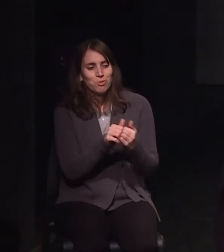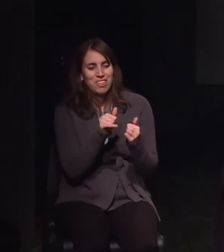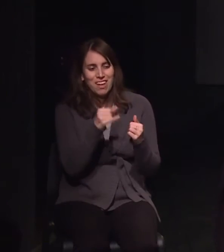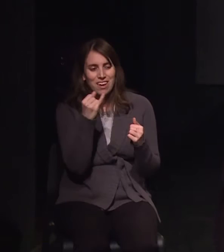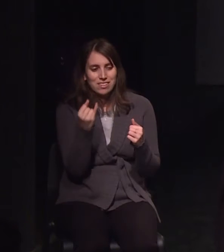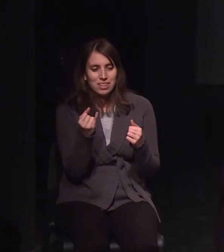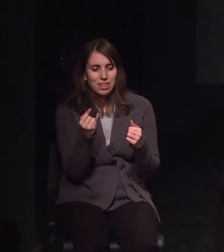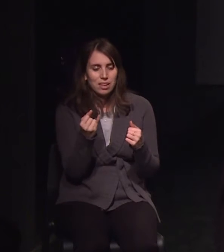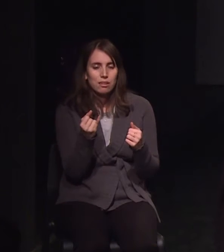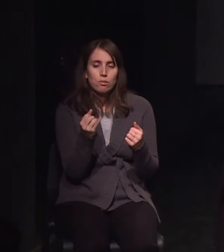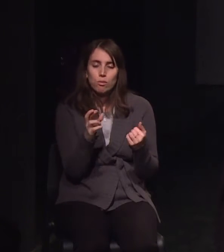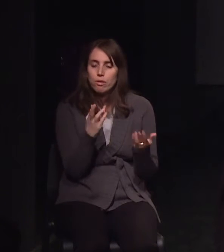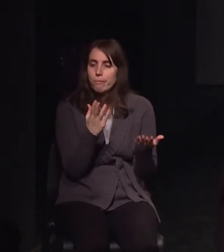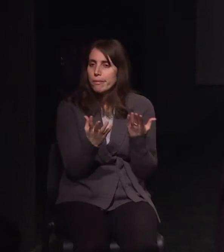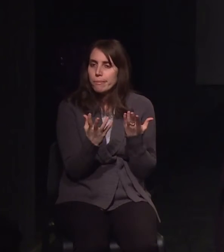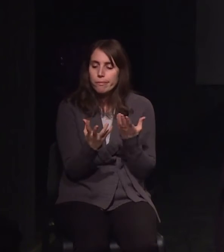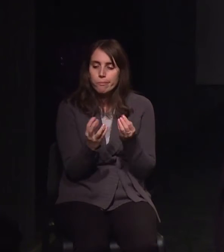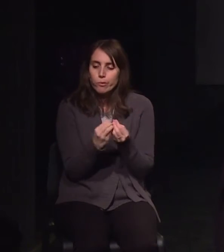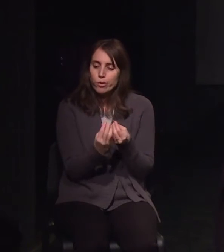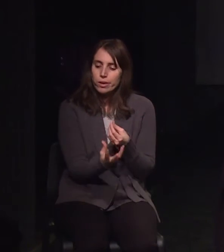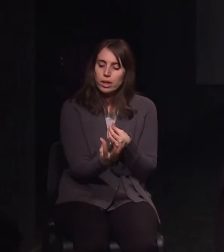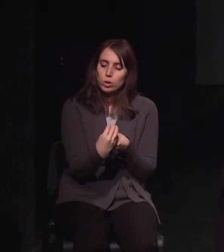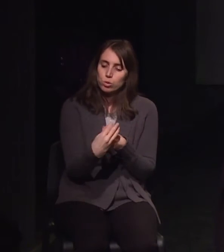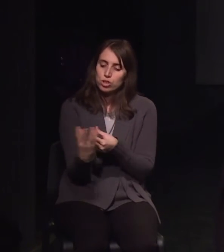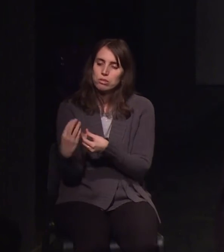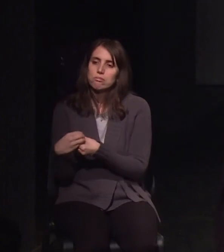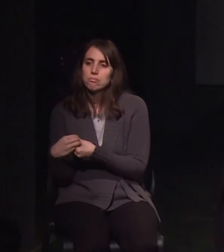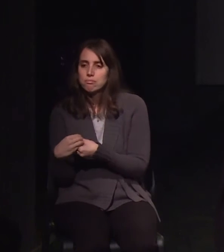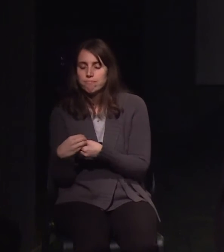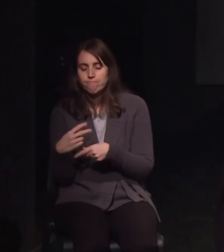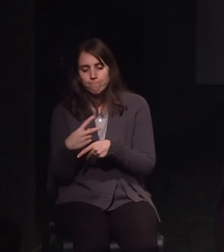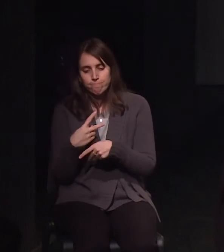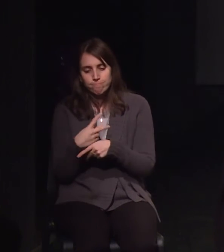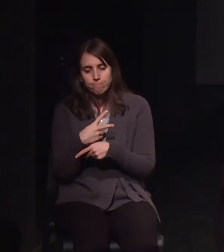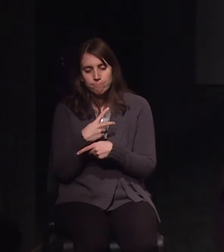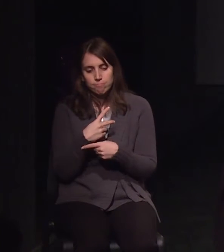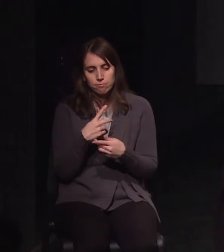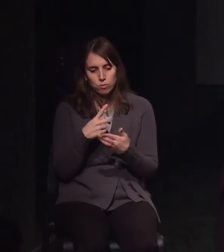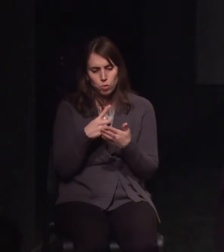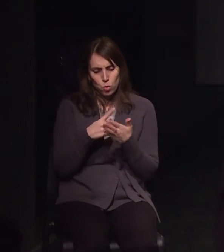or maybe just relevance of what we might be honing into as artists locally, and how much